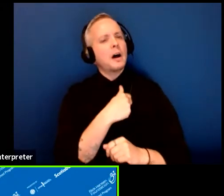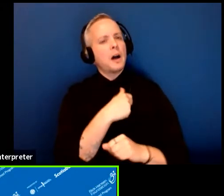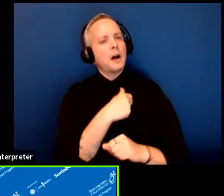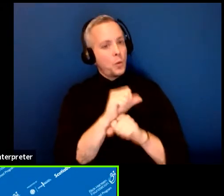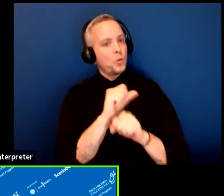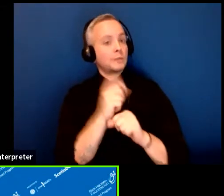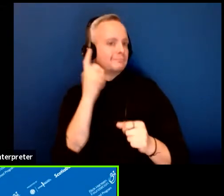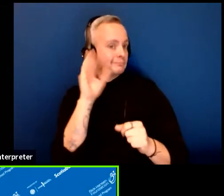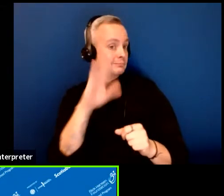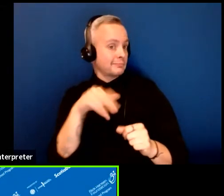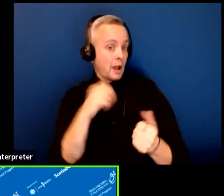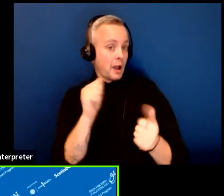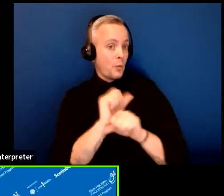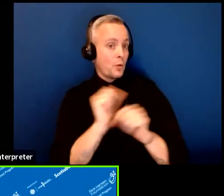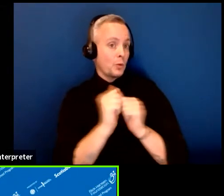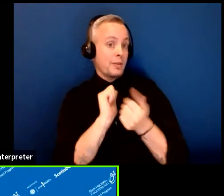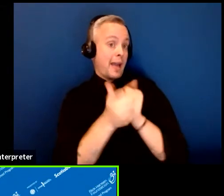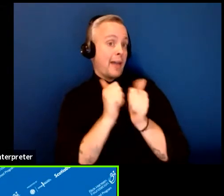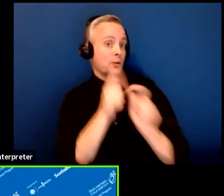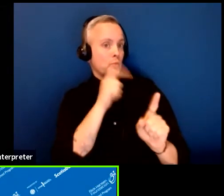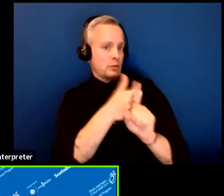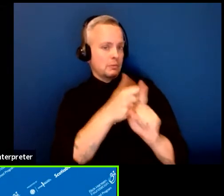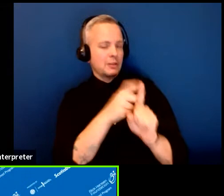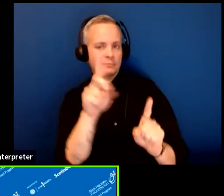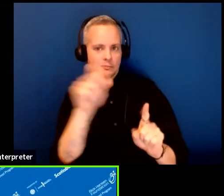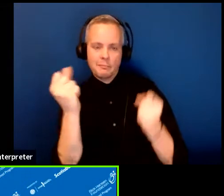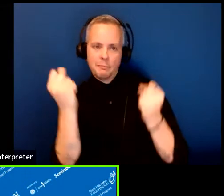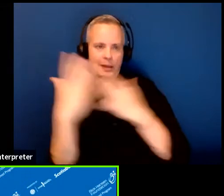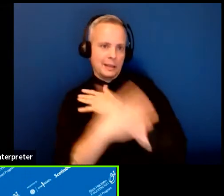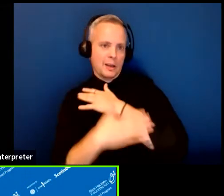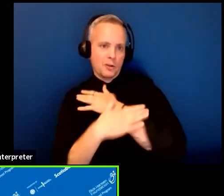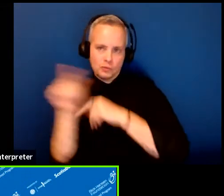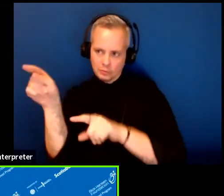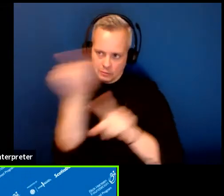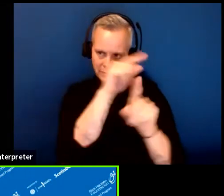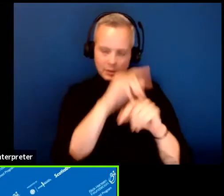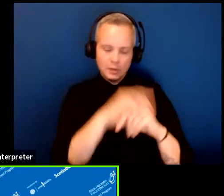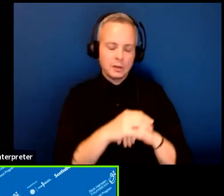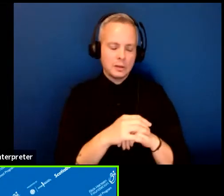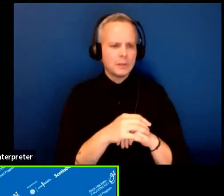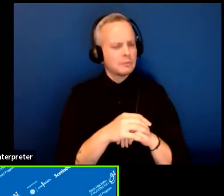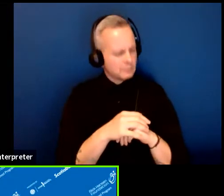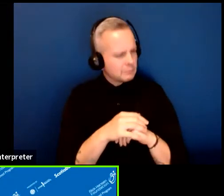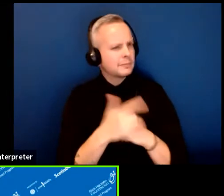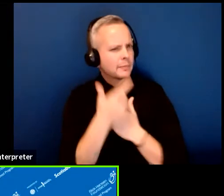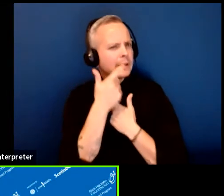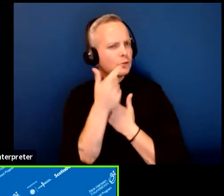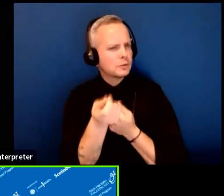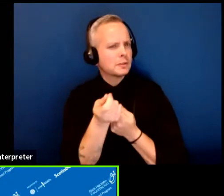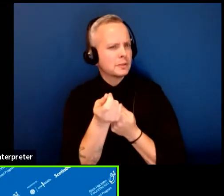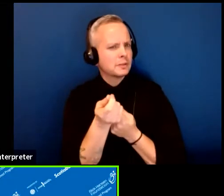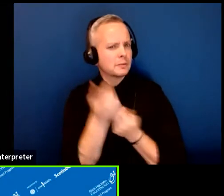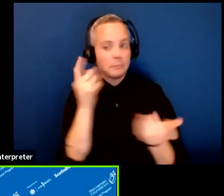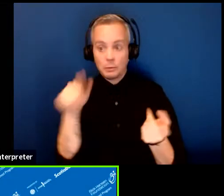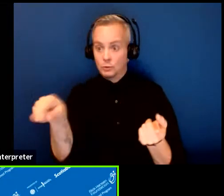WITH DISABILITIES IN MANY DIFFERENT COUNTRIES. AND IT'S VERY INTERESTING AND MAYBE YOU SAW THIS IN YOUR TIME